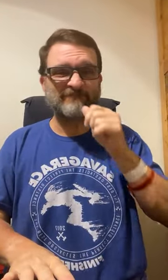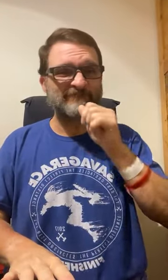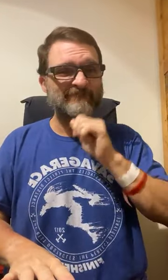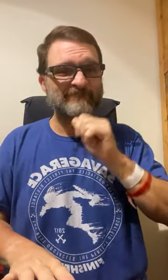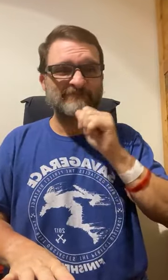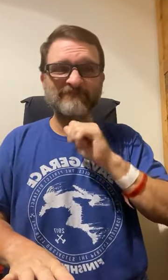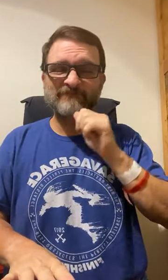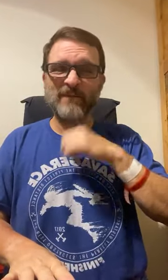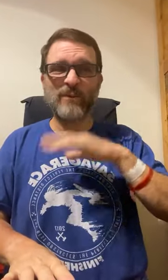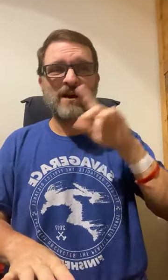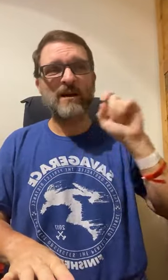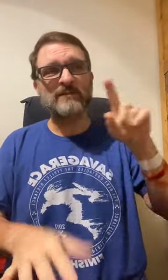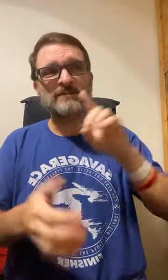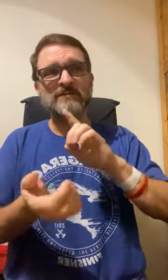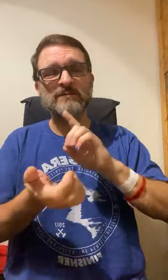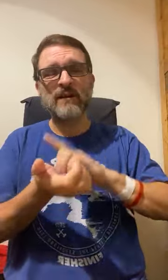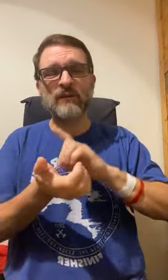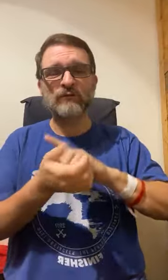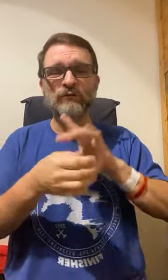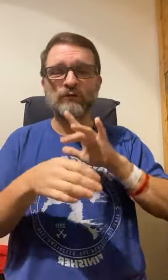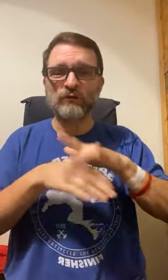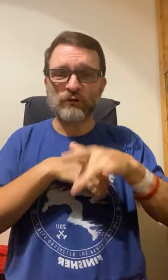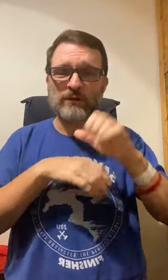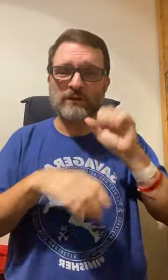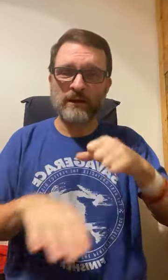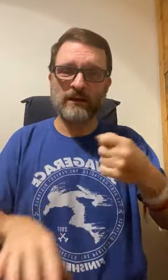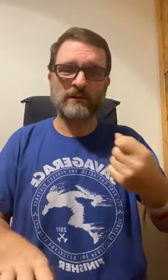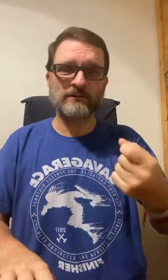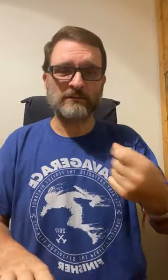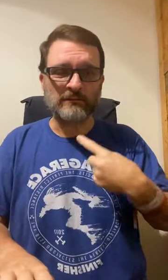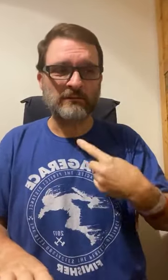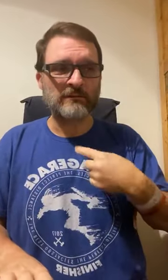He said that I have to be patient through the pain. I wanted him to ask the doctor if I could take medicine at an earlier time. .